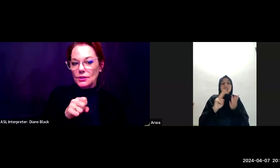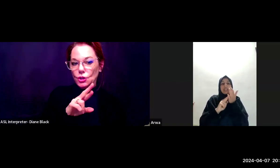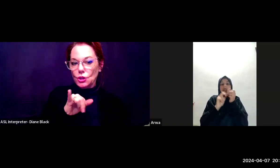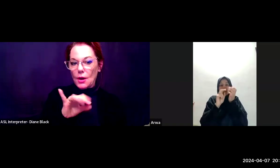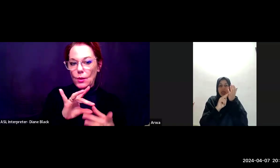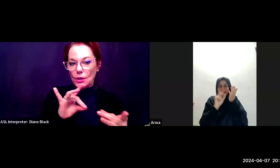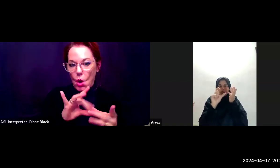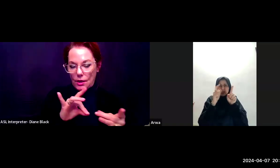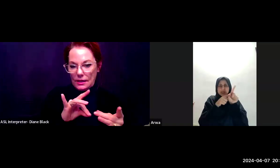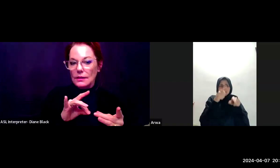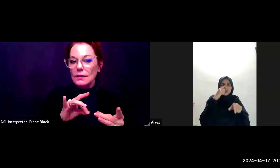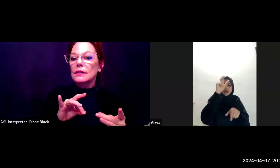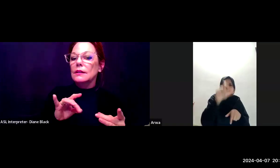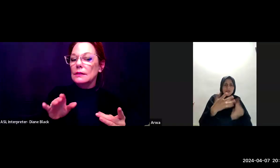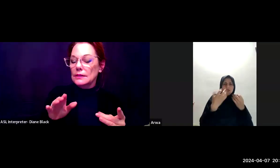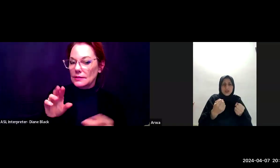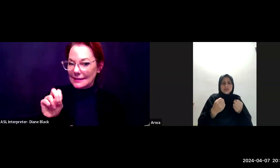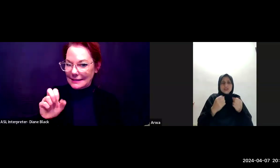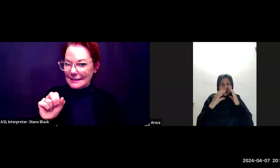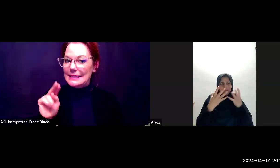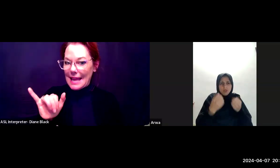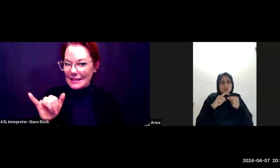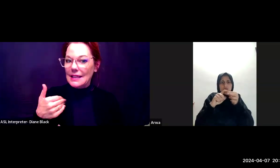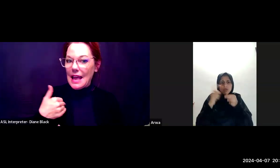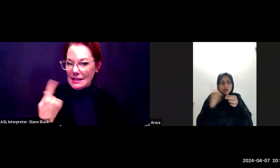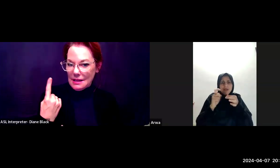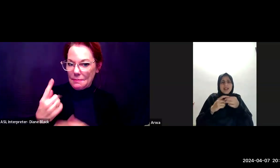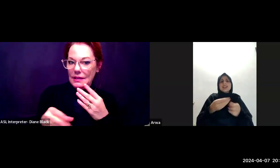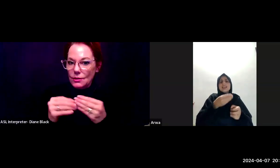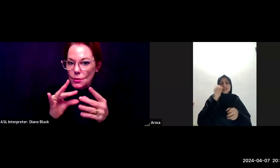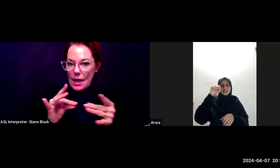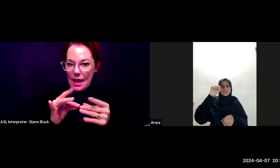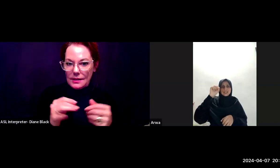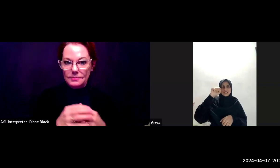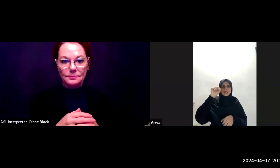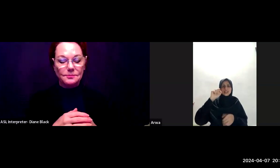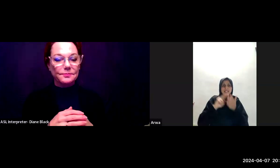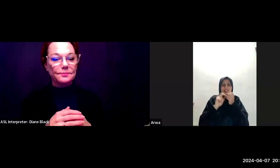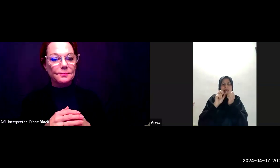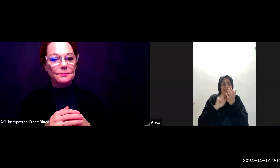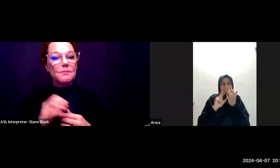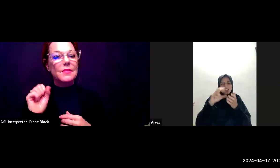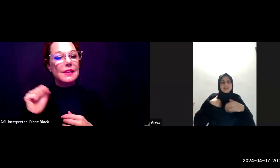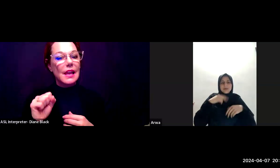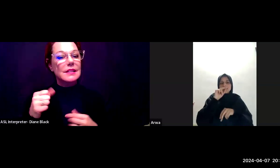[Dr Kumar speaking] yeah yeah sure. [Nancy speaking] yes first of all this is Nancy. this is Nancy speaking. can everyone hear me? I'll